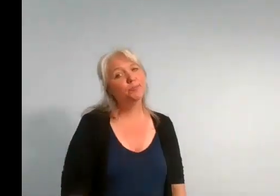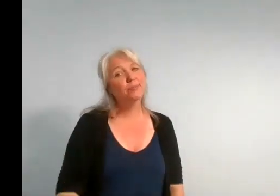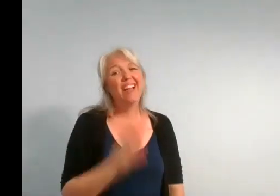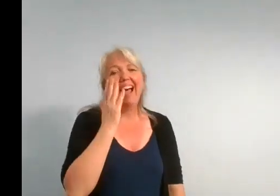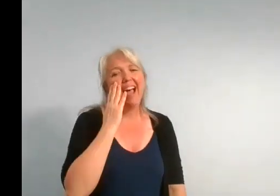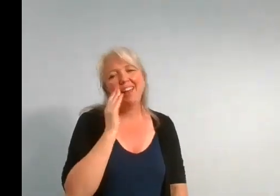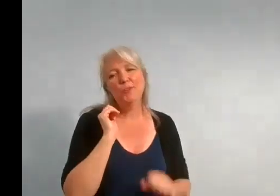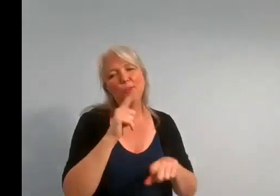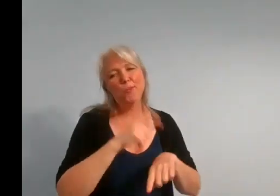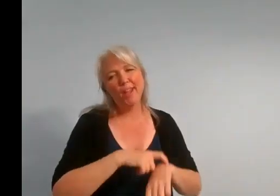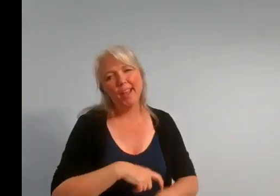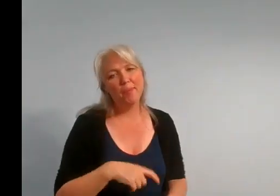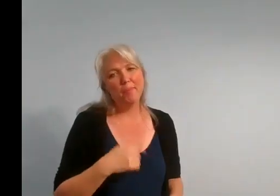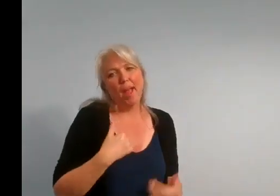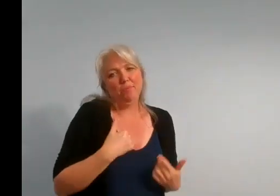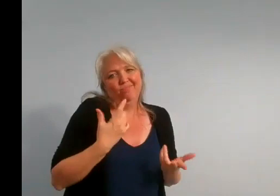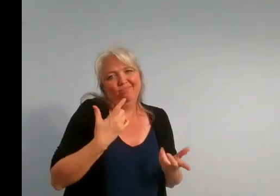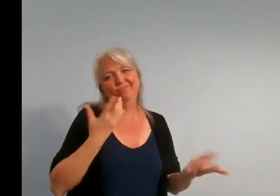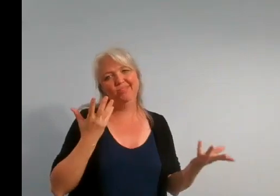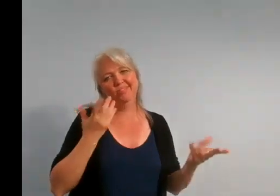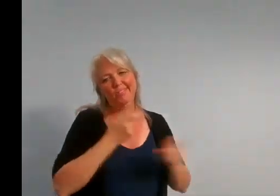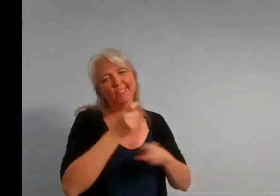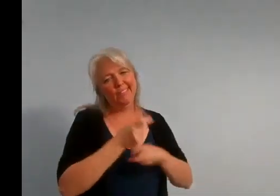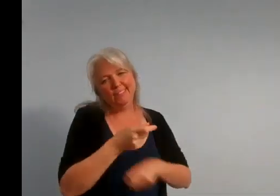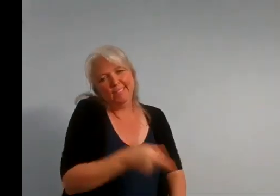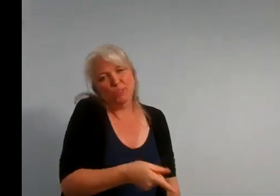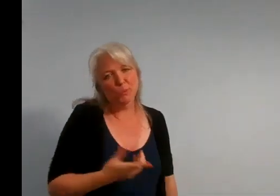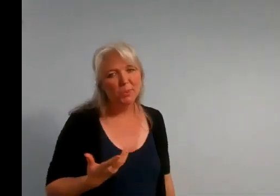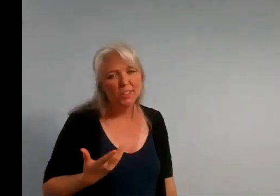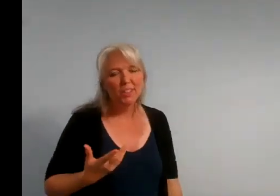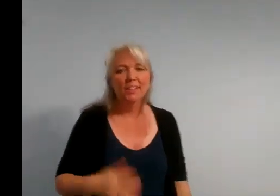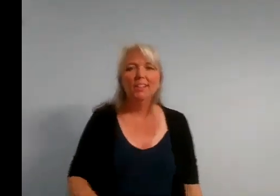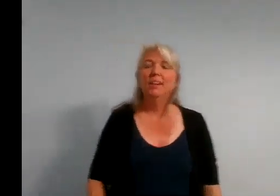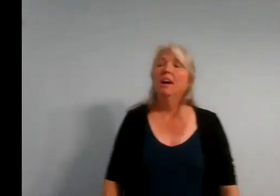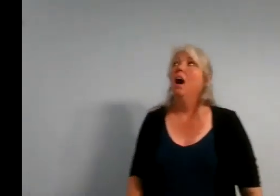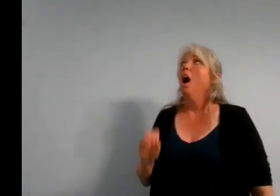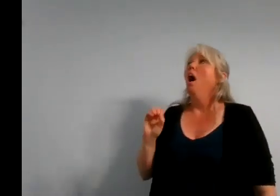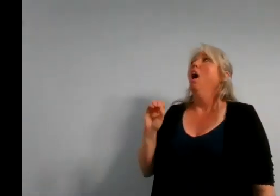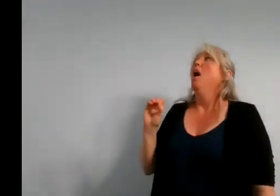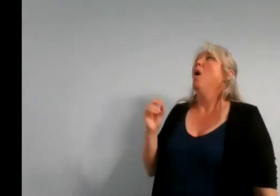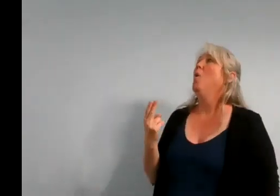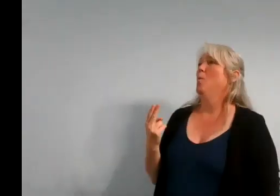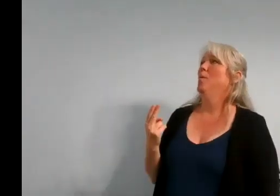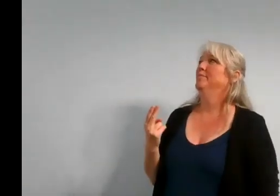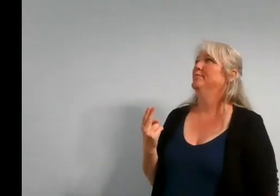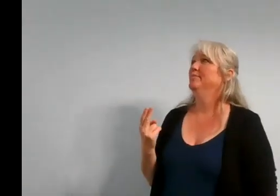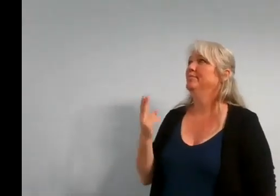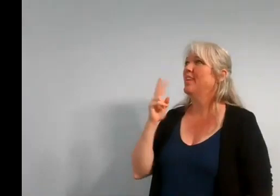all along. I was just teasing you.” “Oh,” I said. I looked at him close.